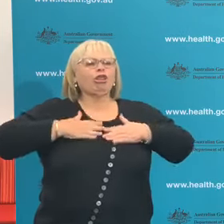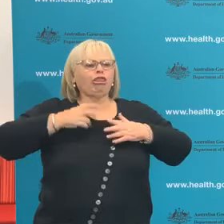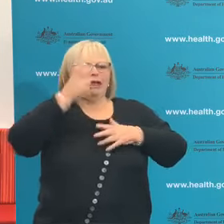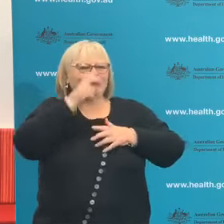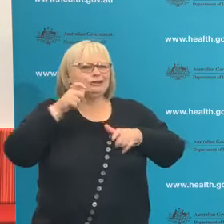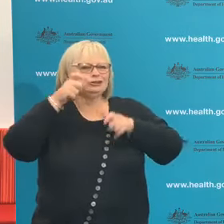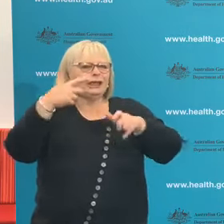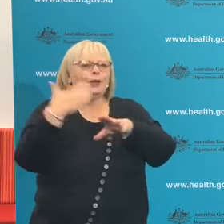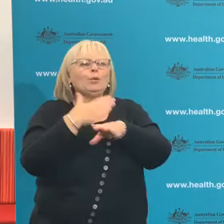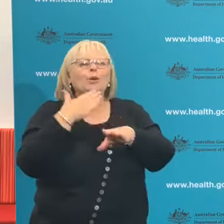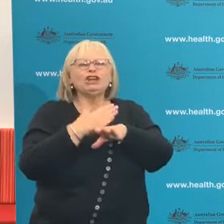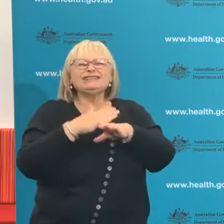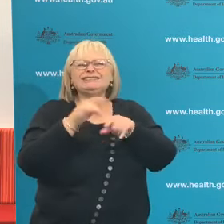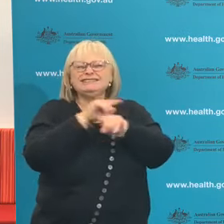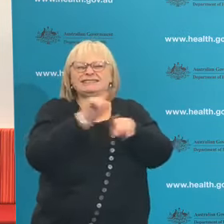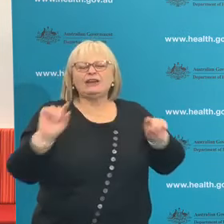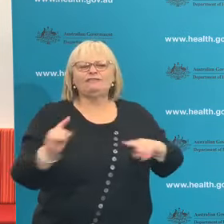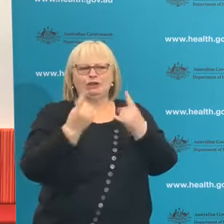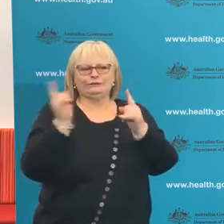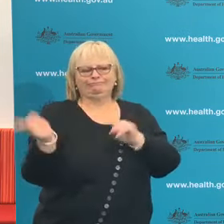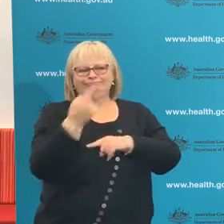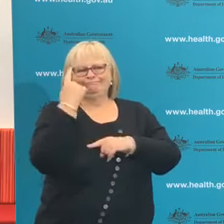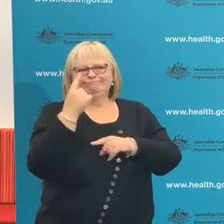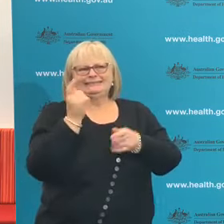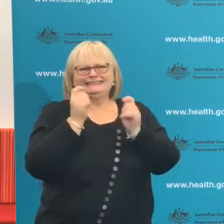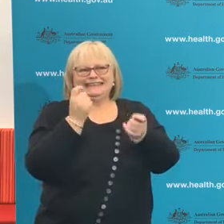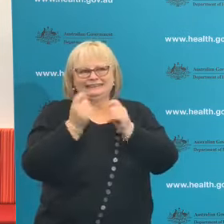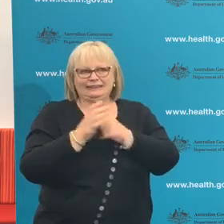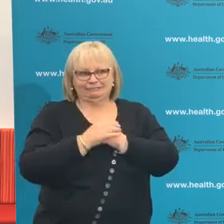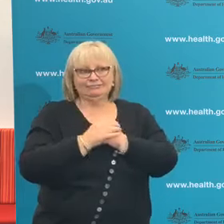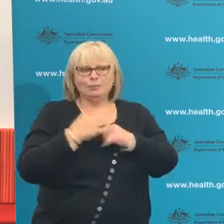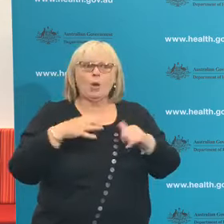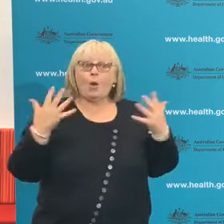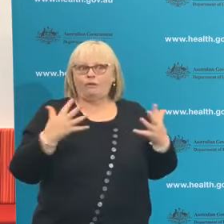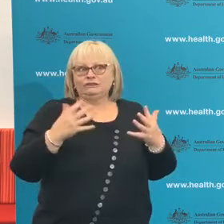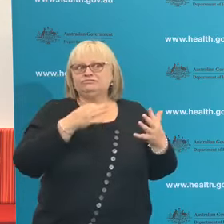people probably most likely to see cases and they're very representative of the